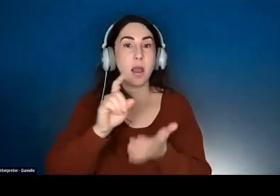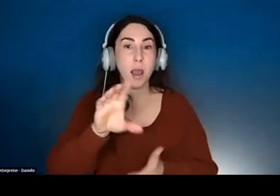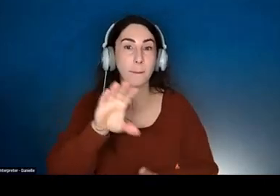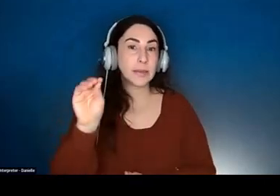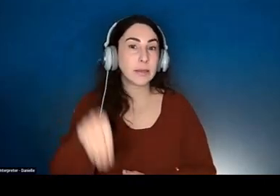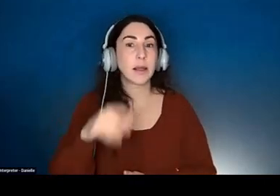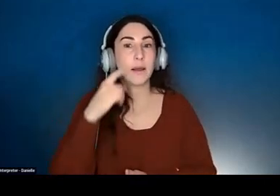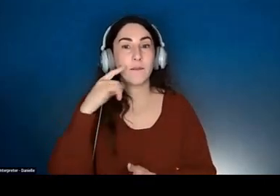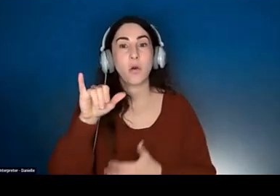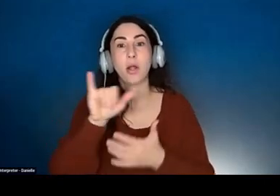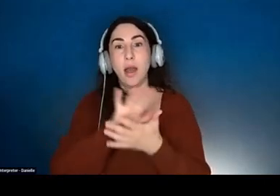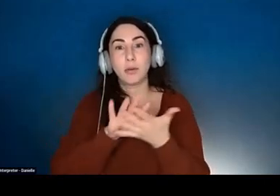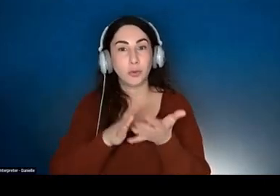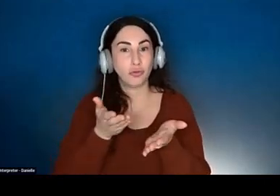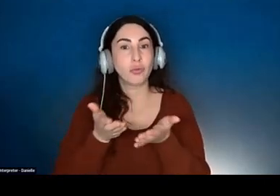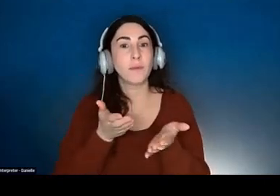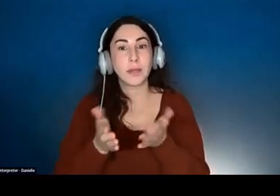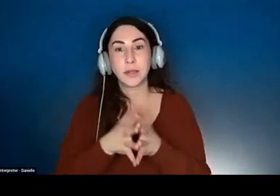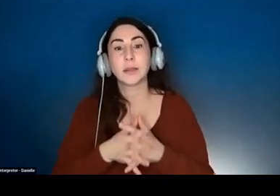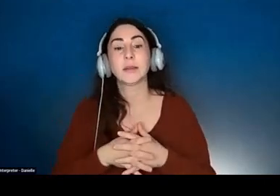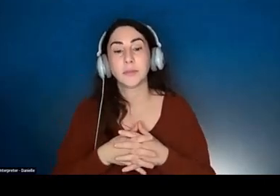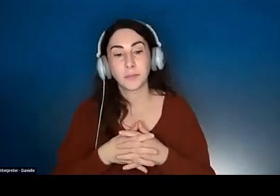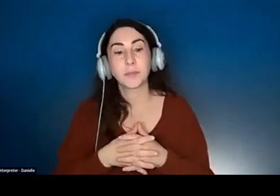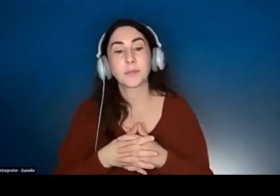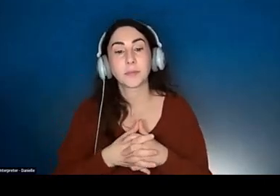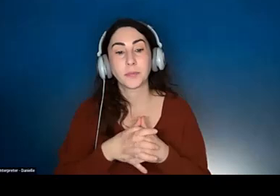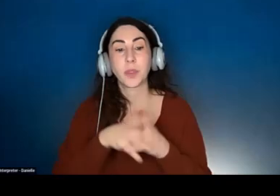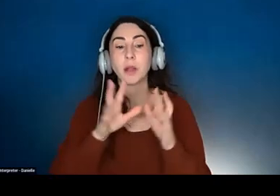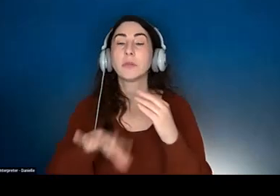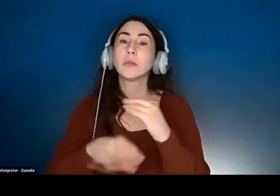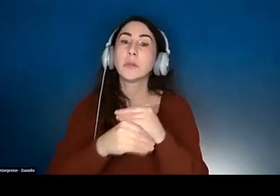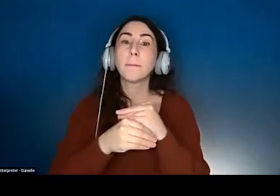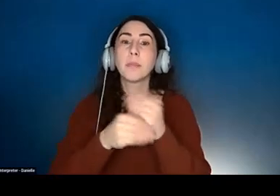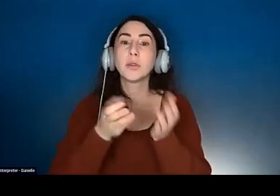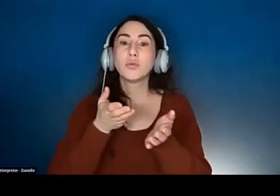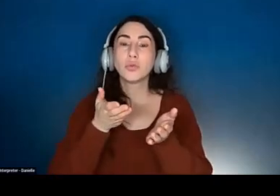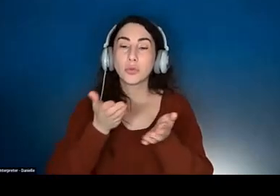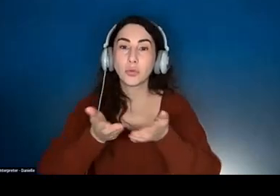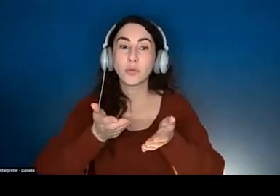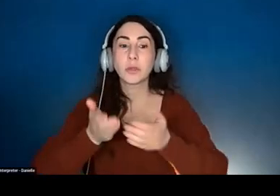Examples of supplemental services that can be provided